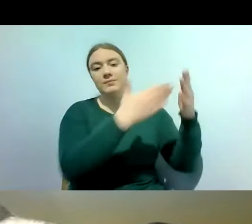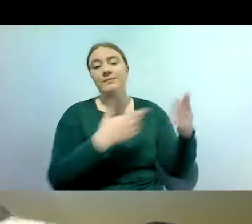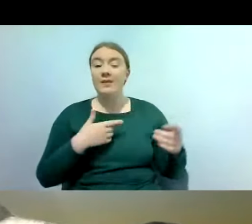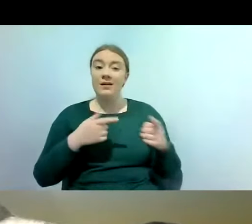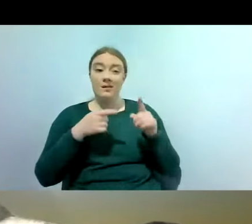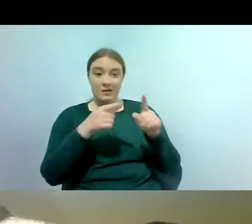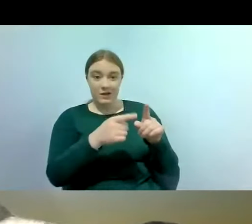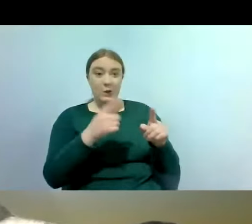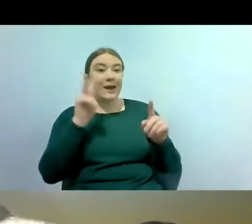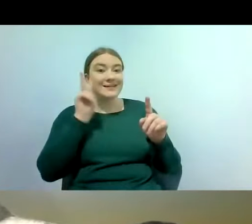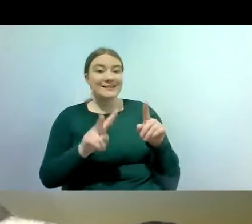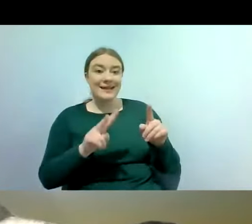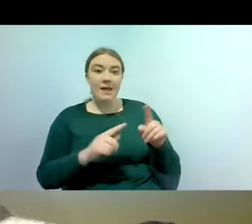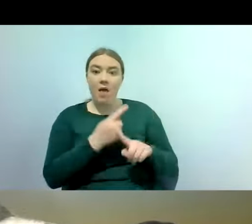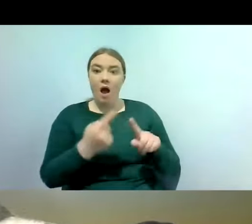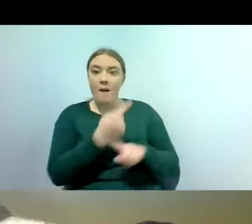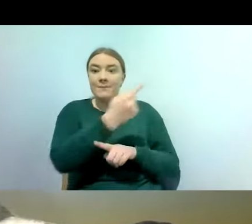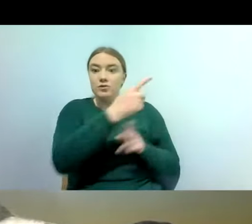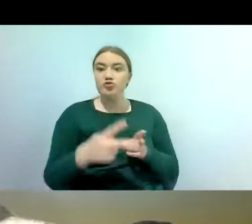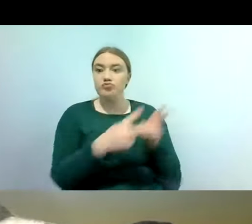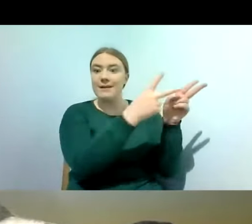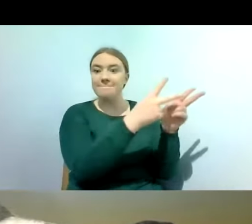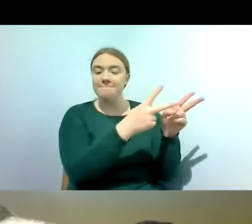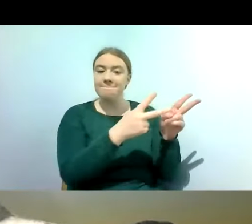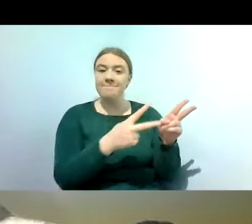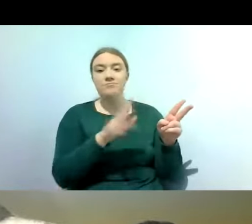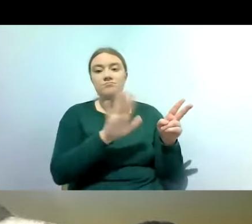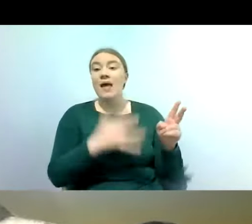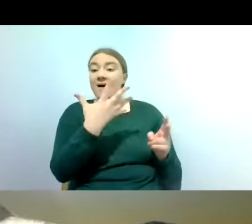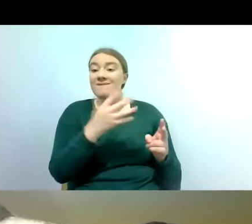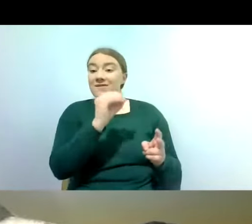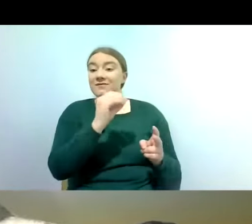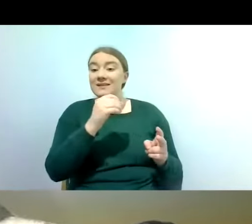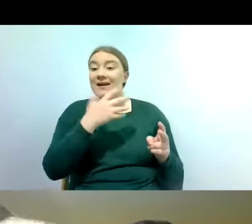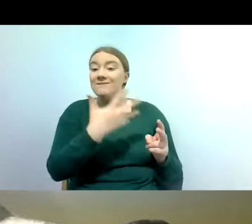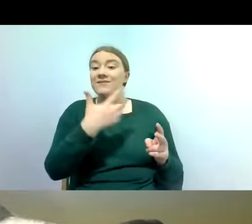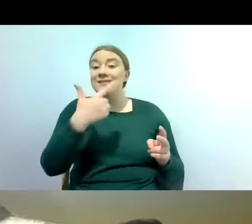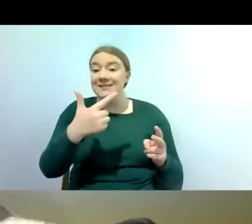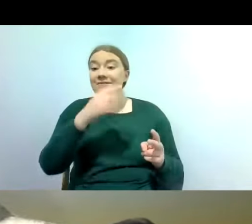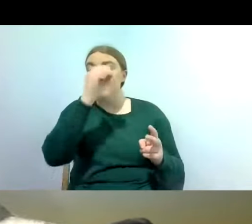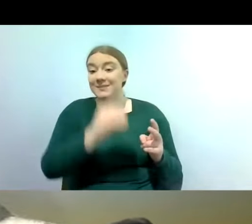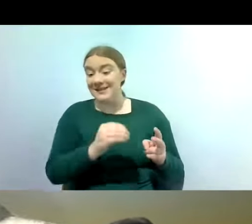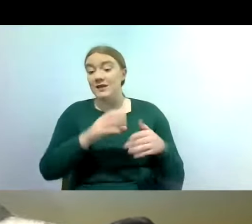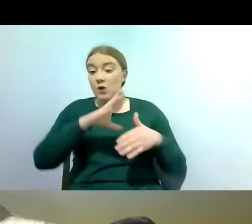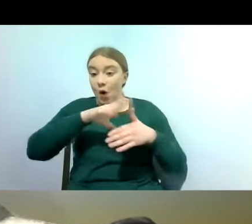extent of migration for the majority and 57 of tagged individuals that we've recorded to date